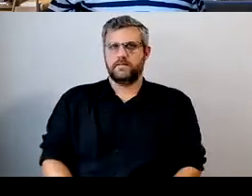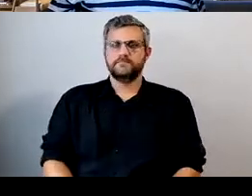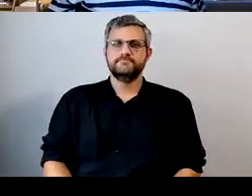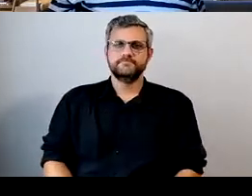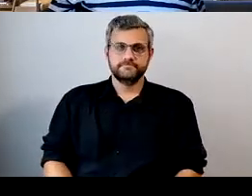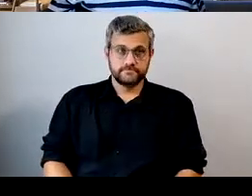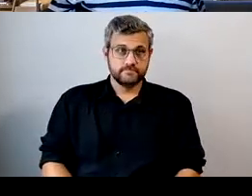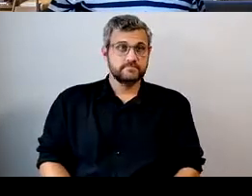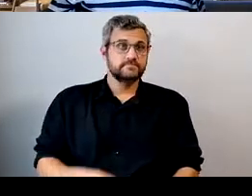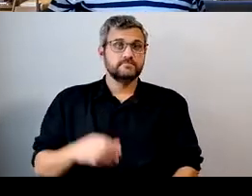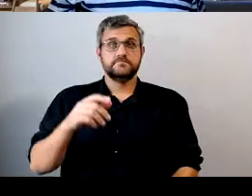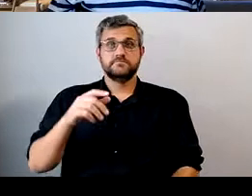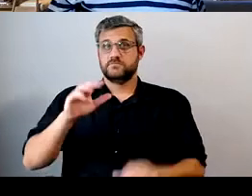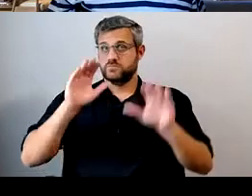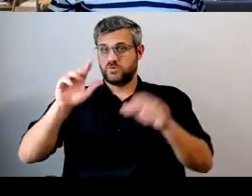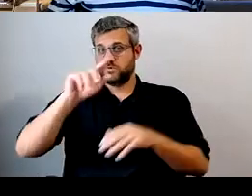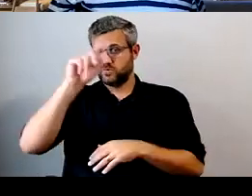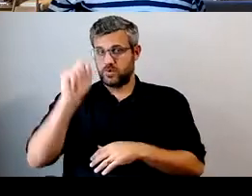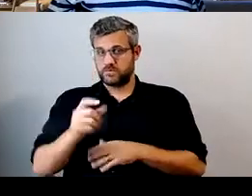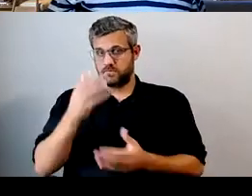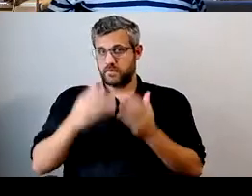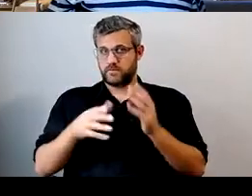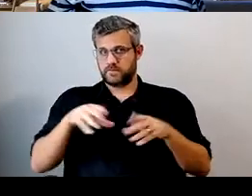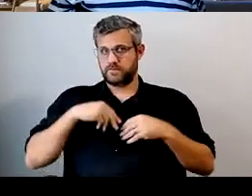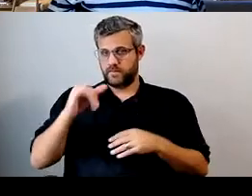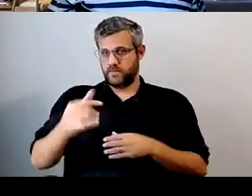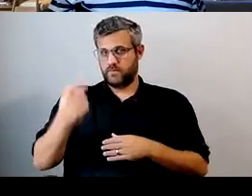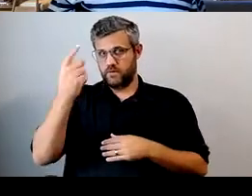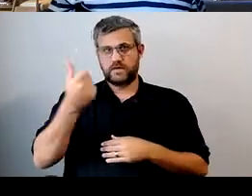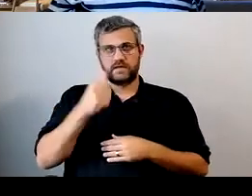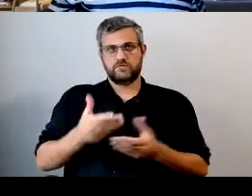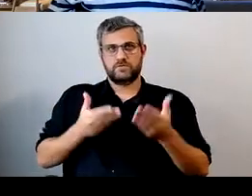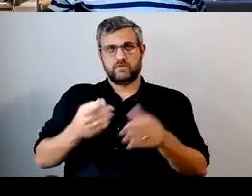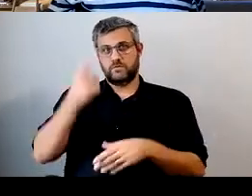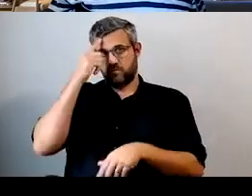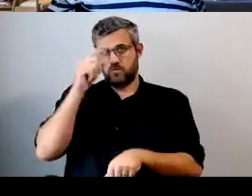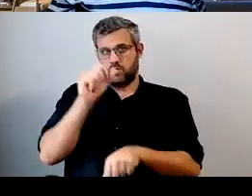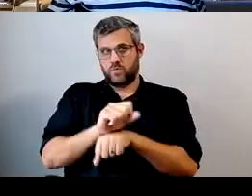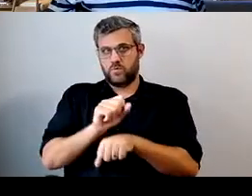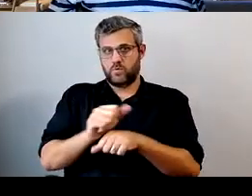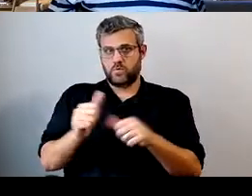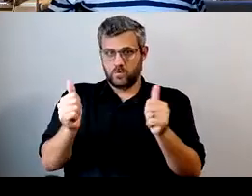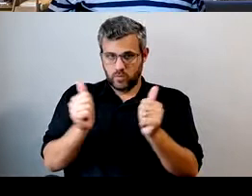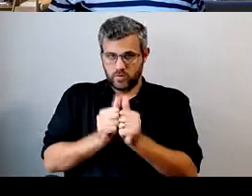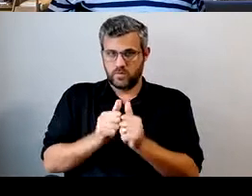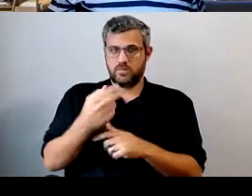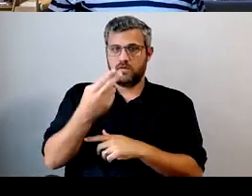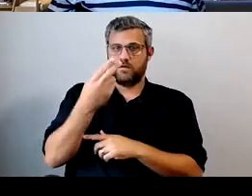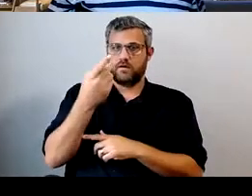I think this is a great question, and Elaine, you may want to take this, but it says any recommendations for working with a high school client with autism that will converse with his peers